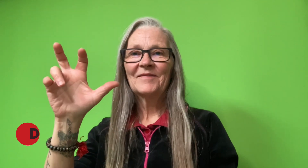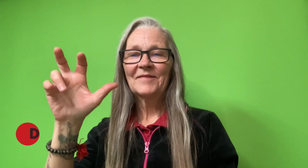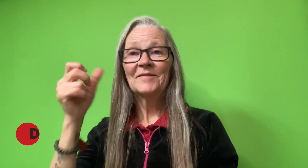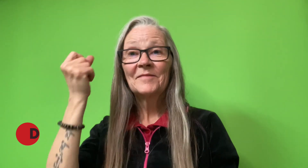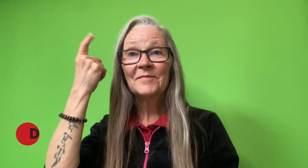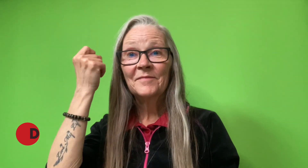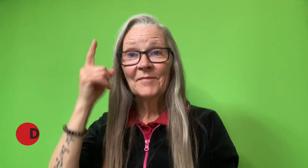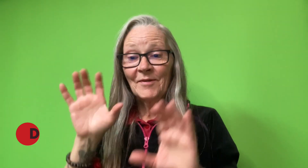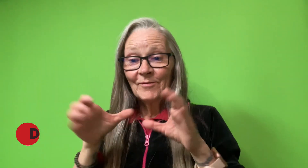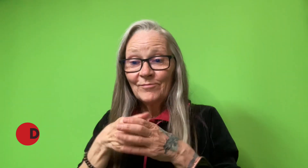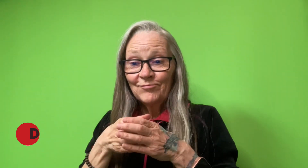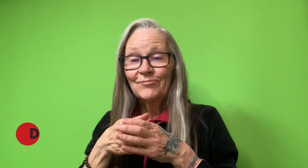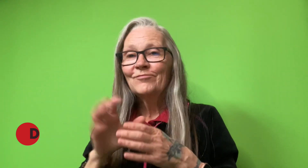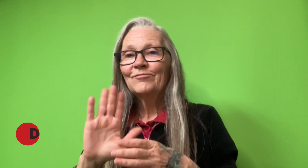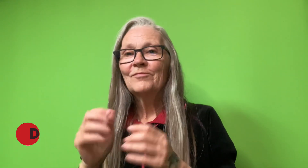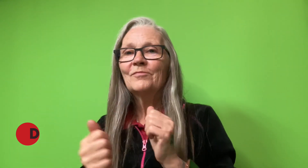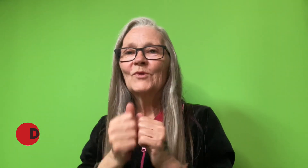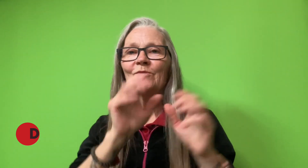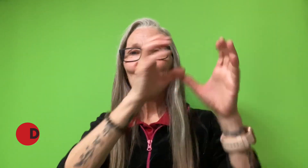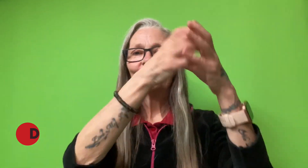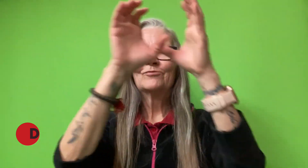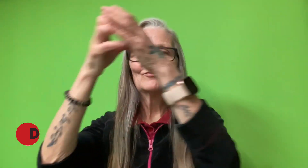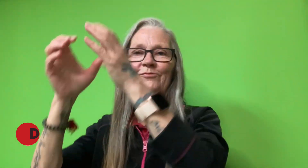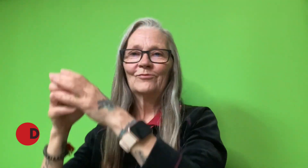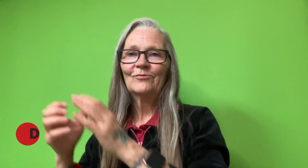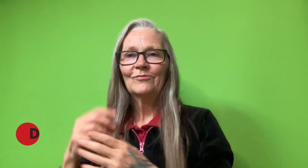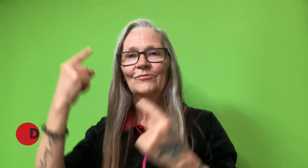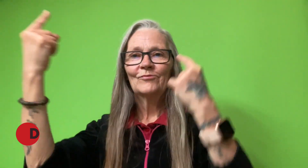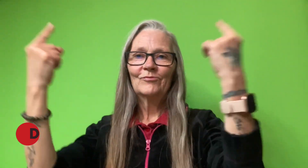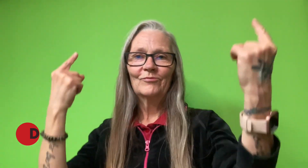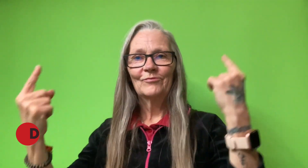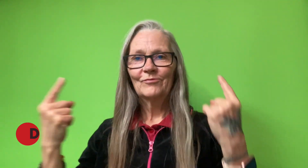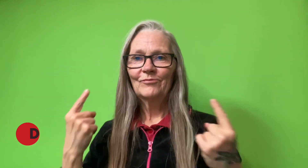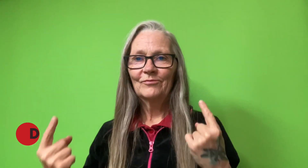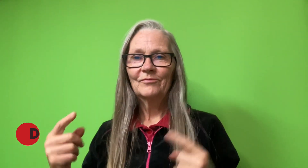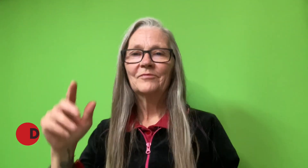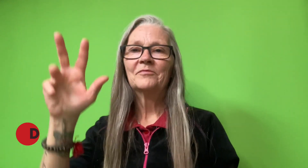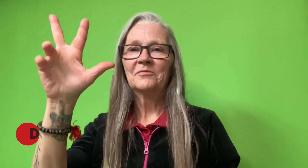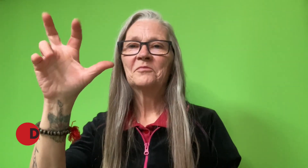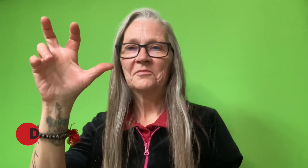Not all are in one group but in different groups spread throughout.